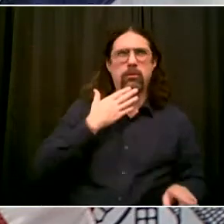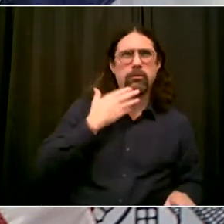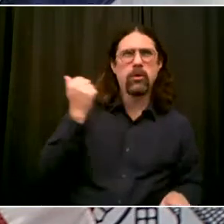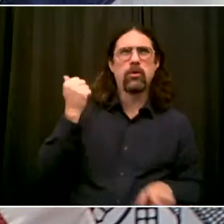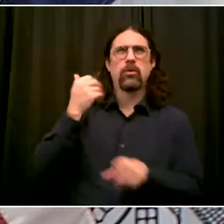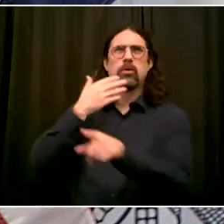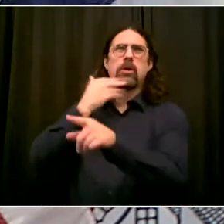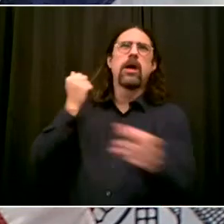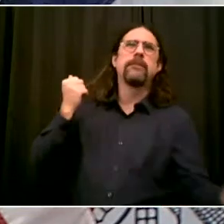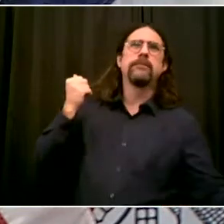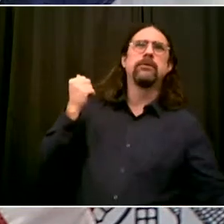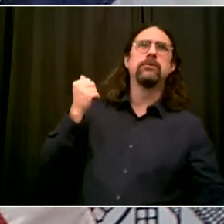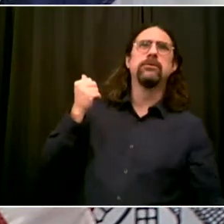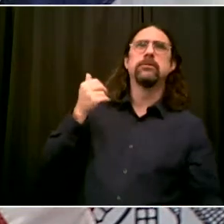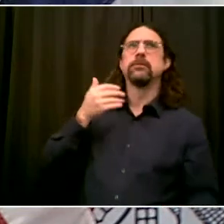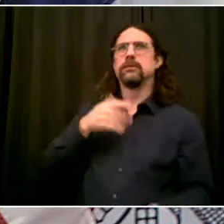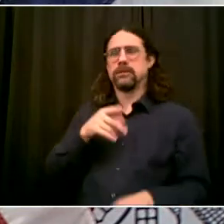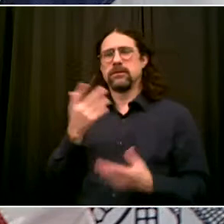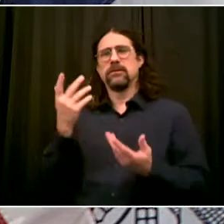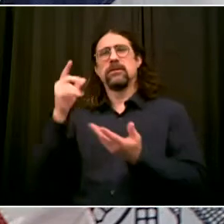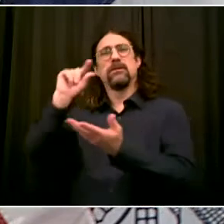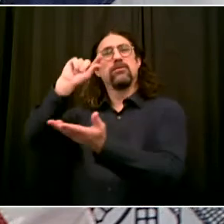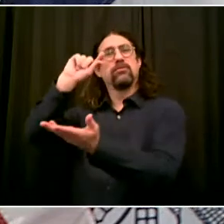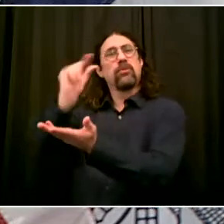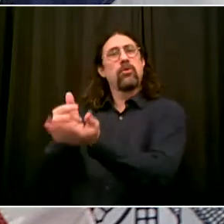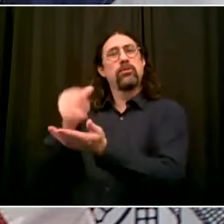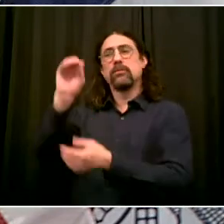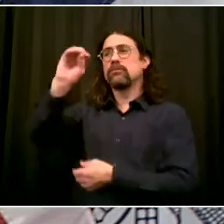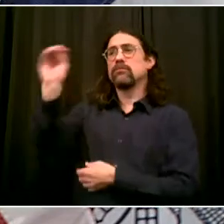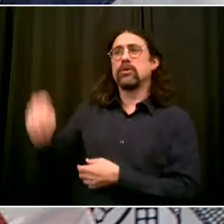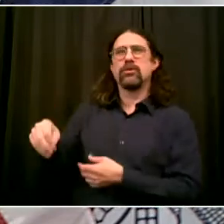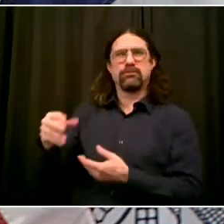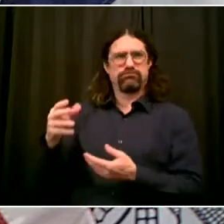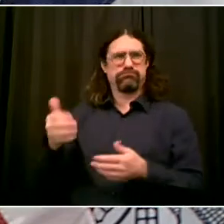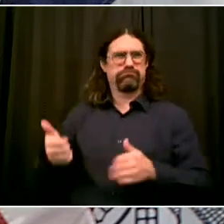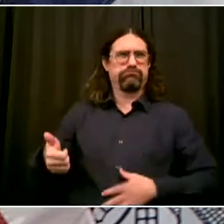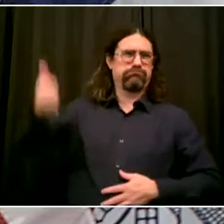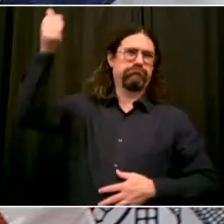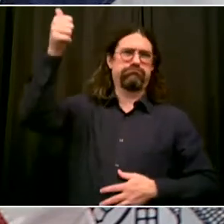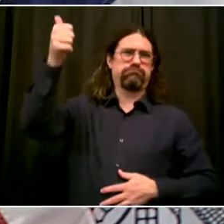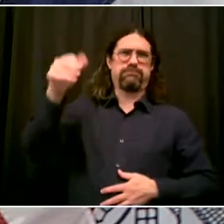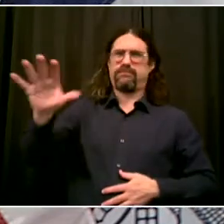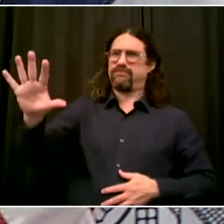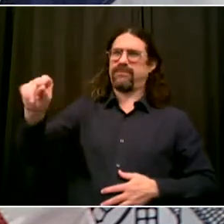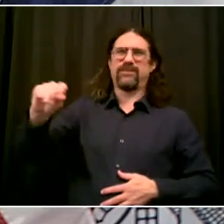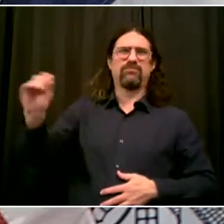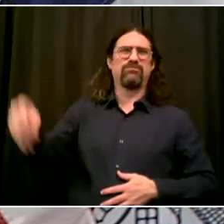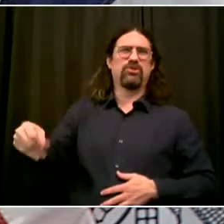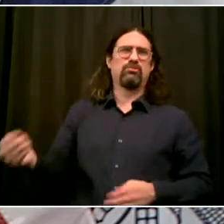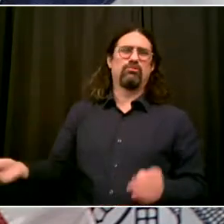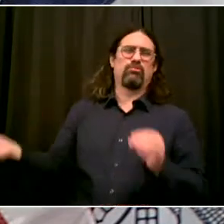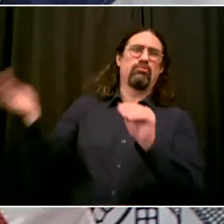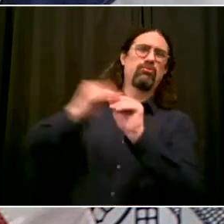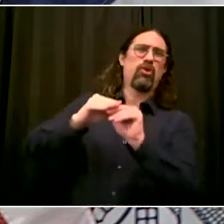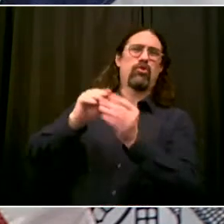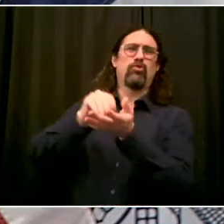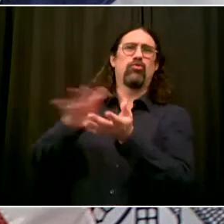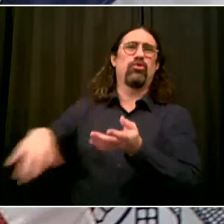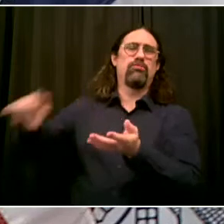WITHOUT MAYORAL